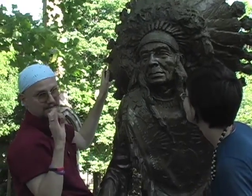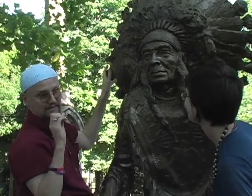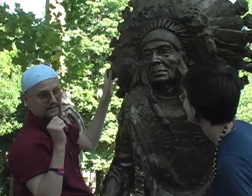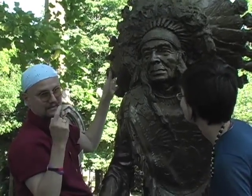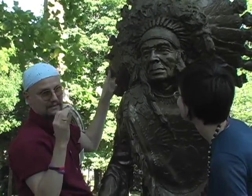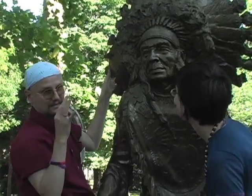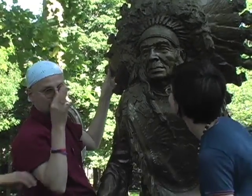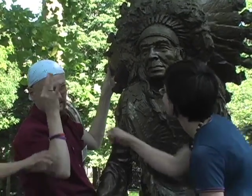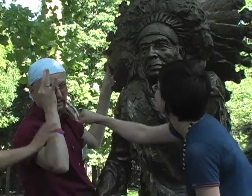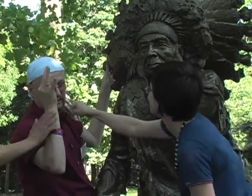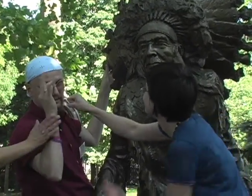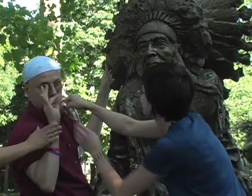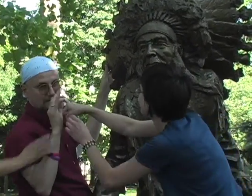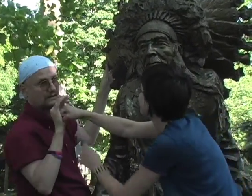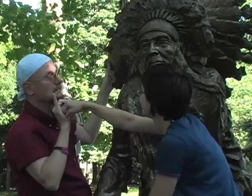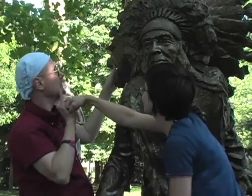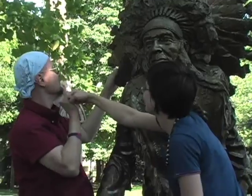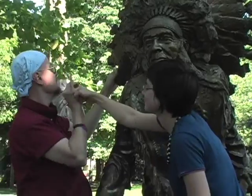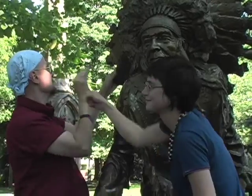Feathers.